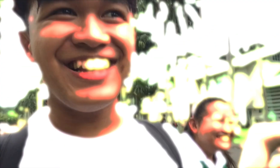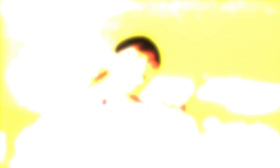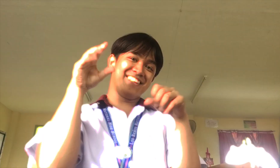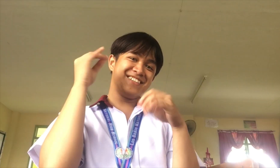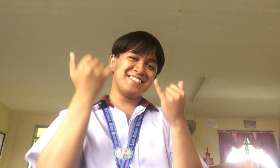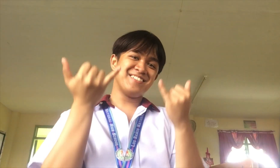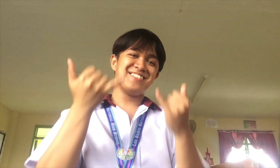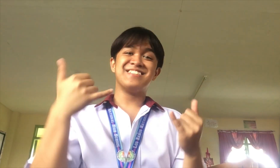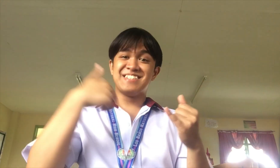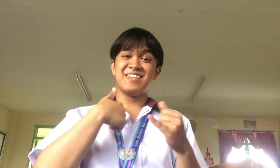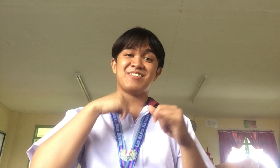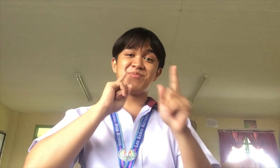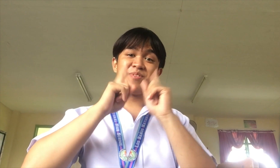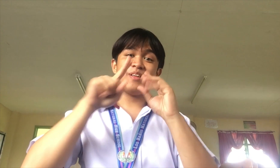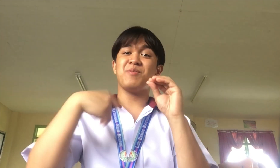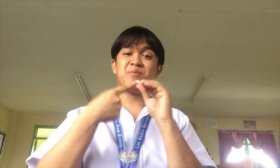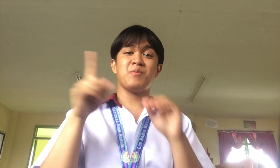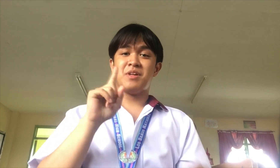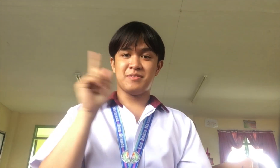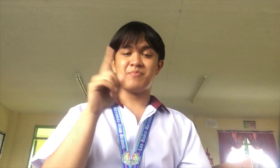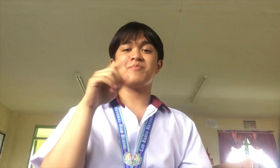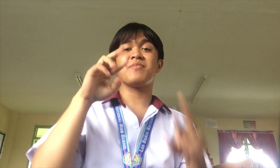Today, I am discussing about the topic